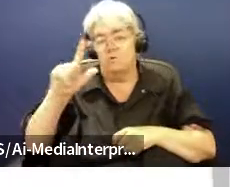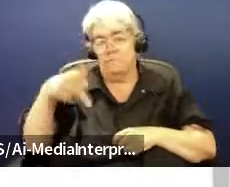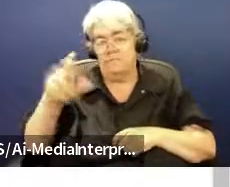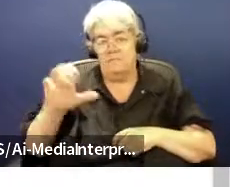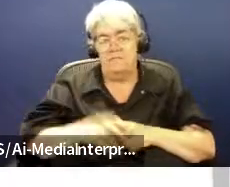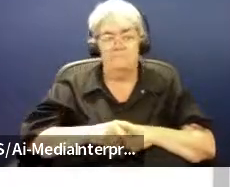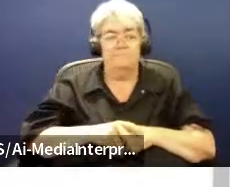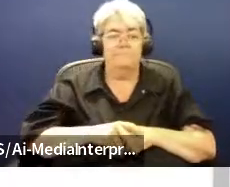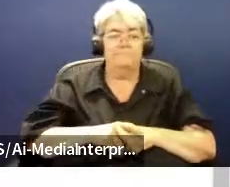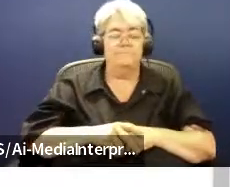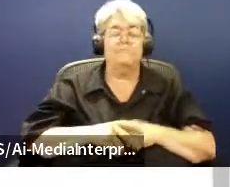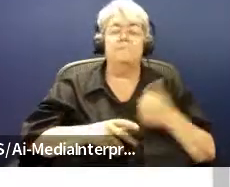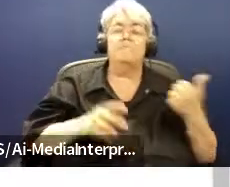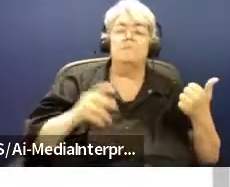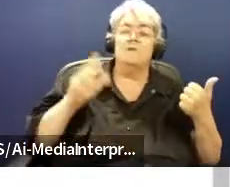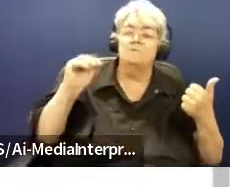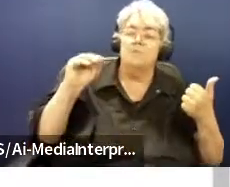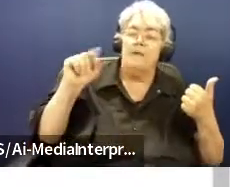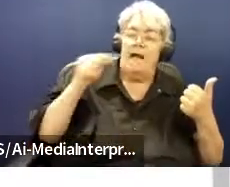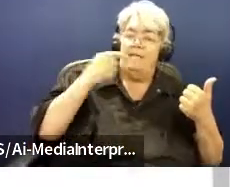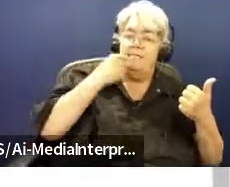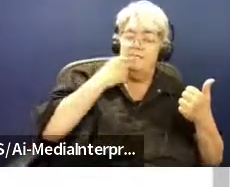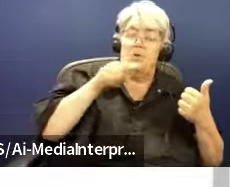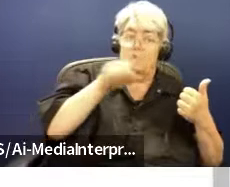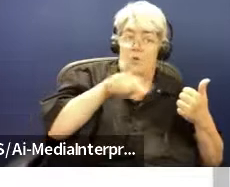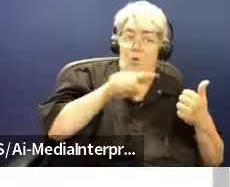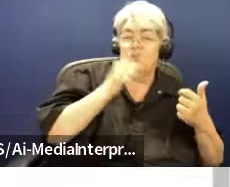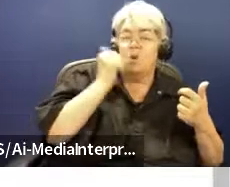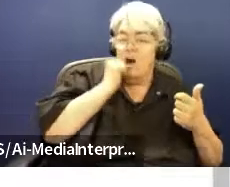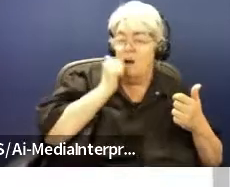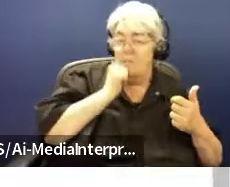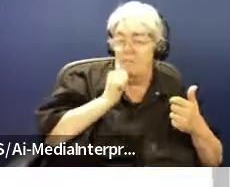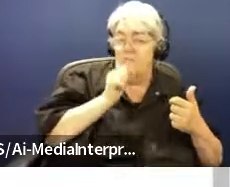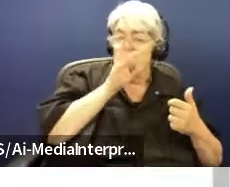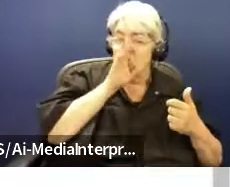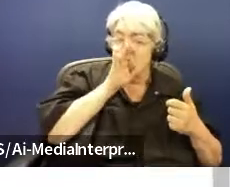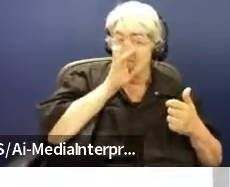Edit search button. Virtual PC.